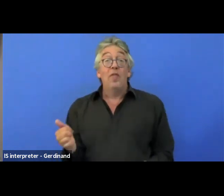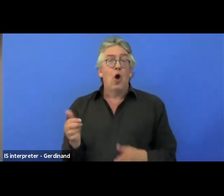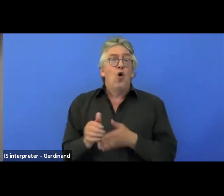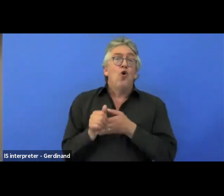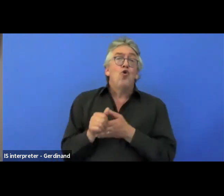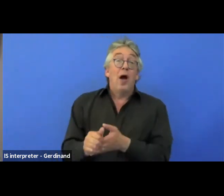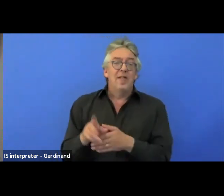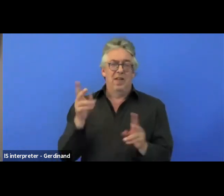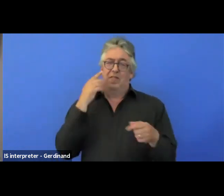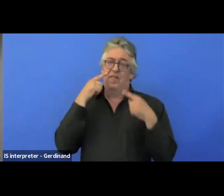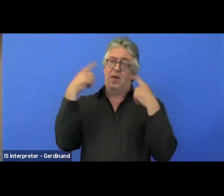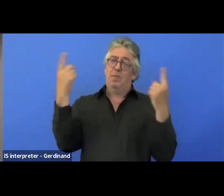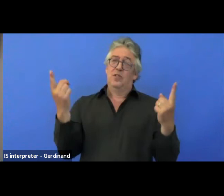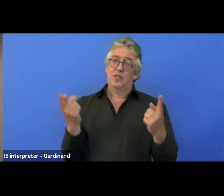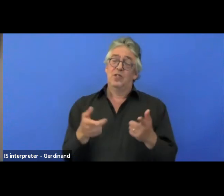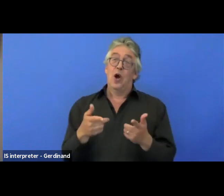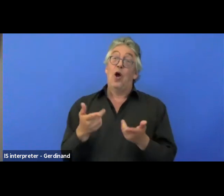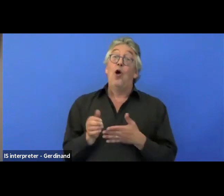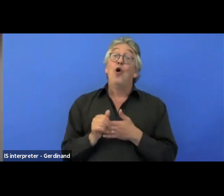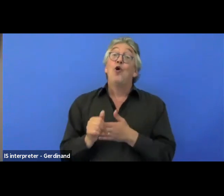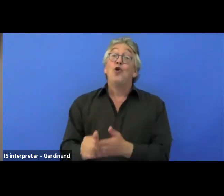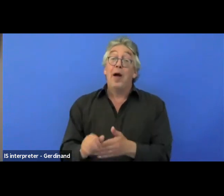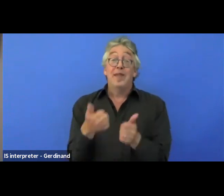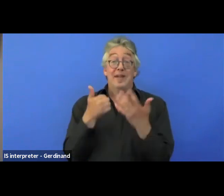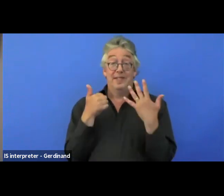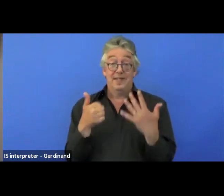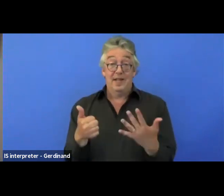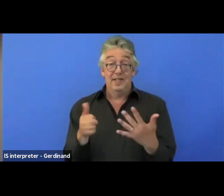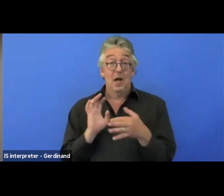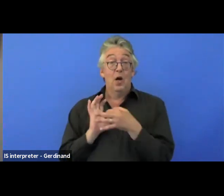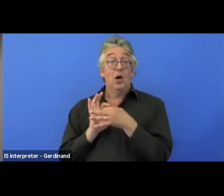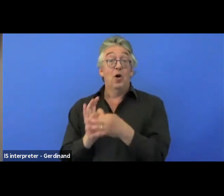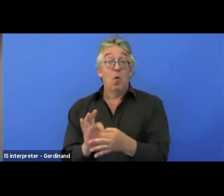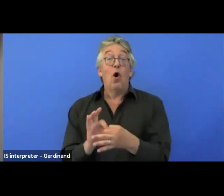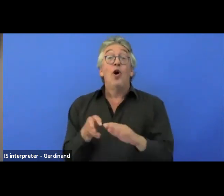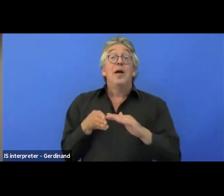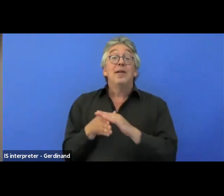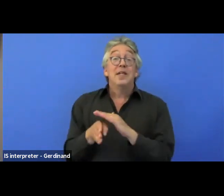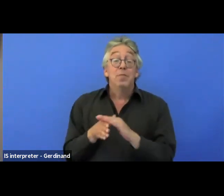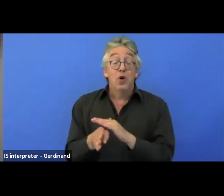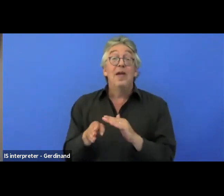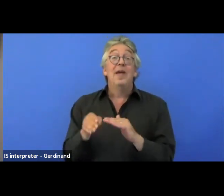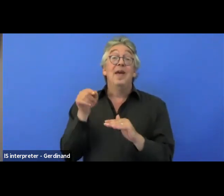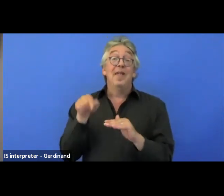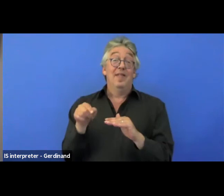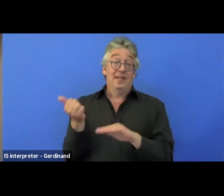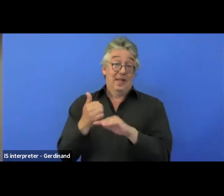on addressing accessibility in standards. And finally, next.